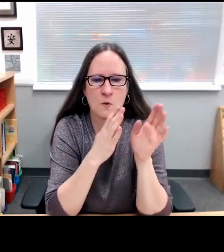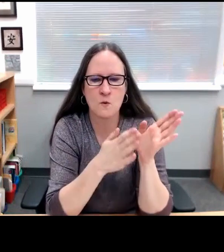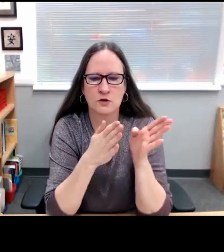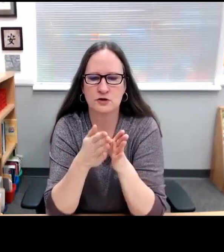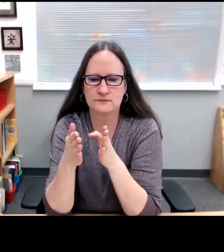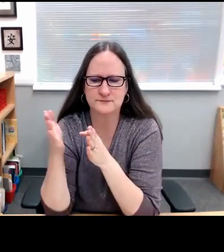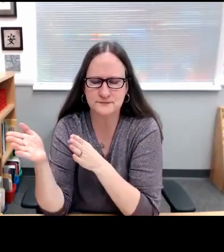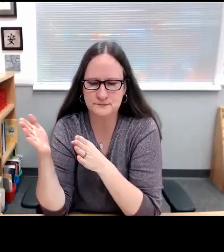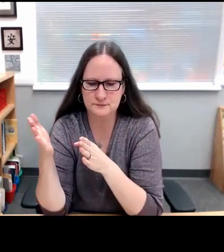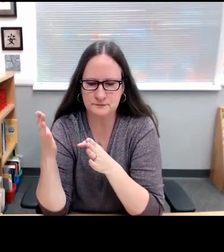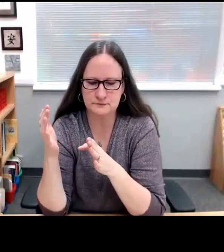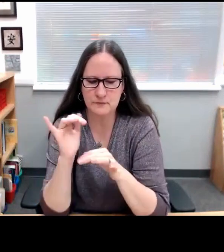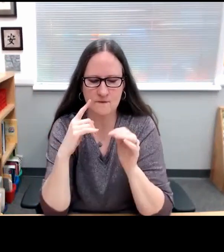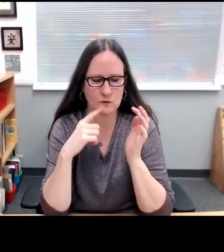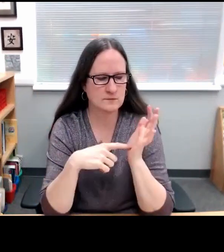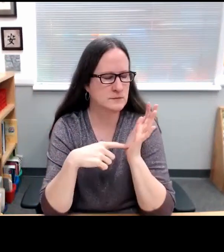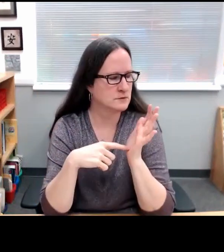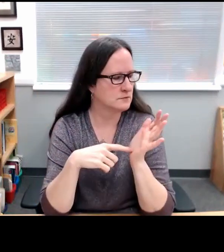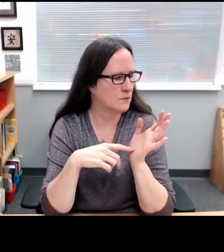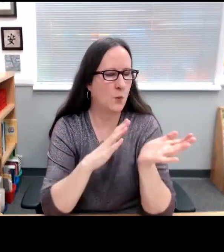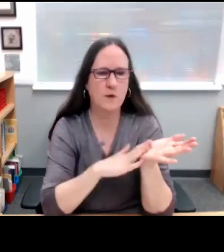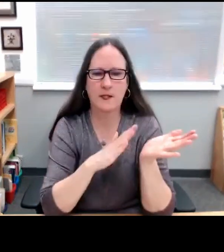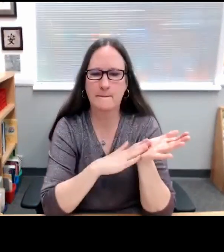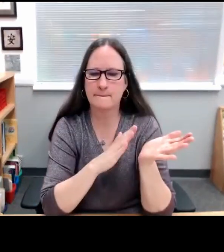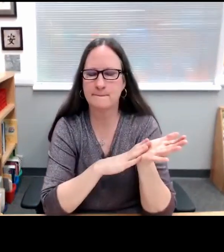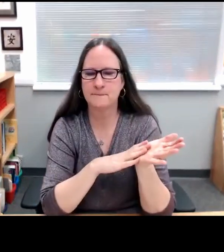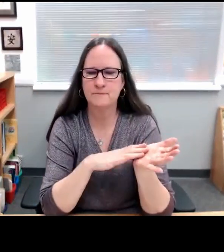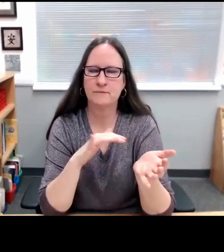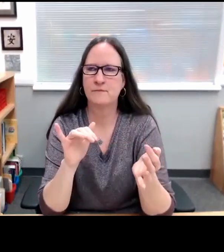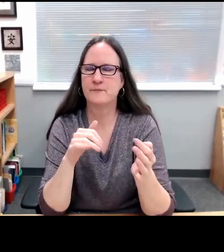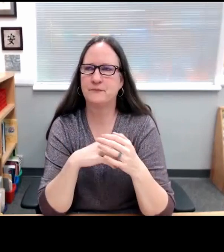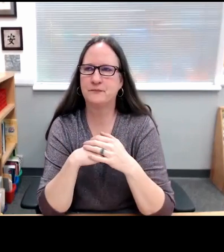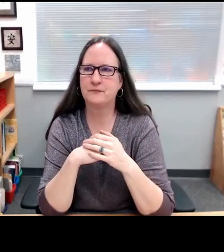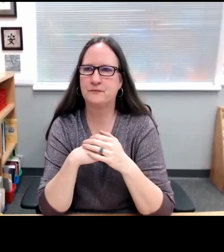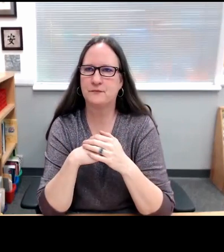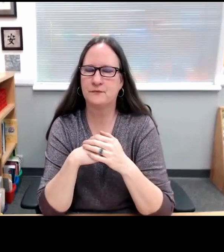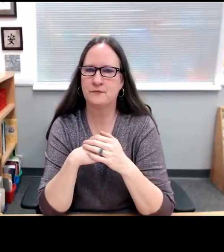they need to follow the English word order. Like for example, when you're looking at the rhythm.